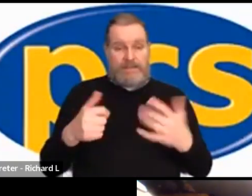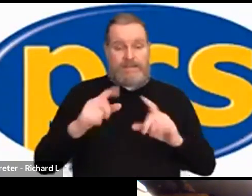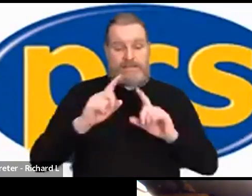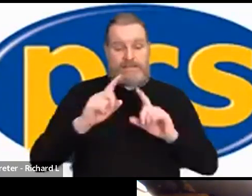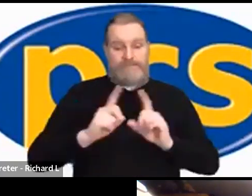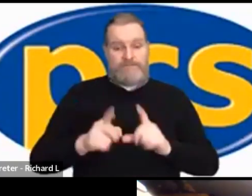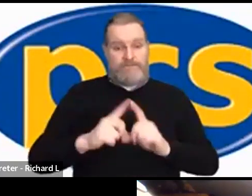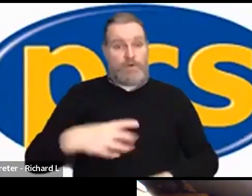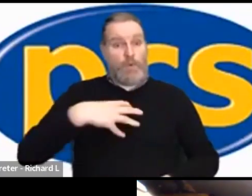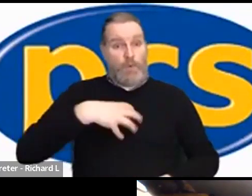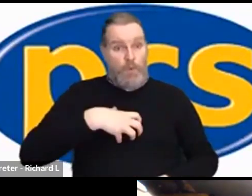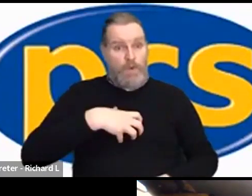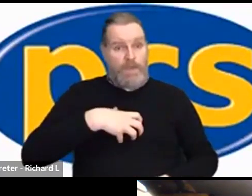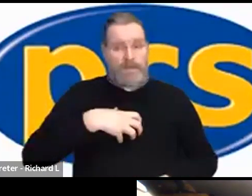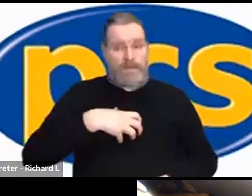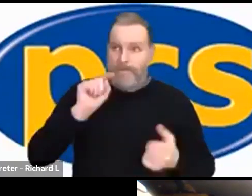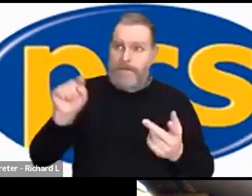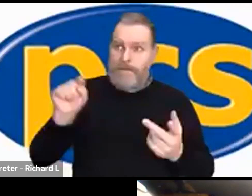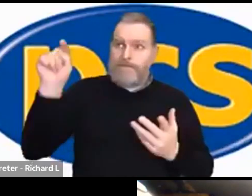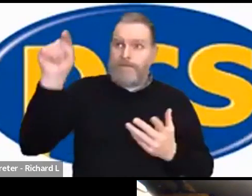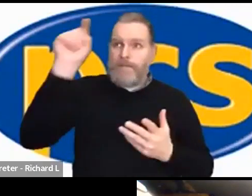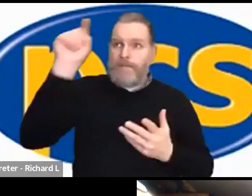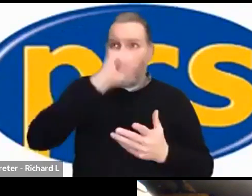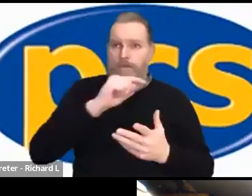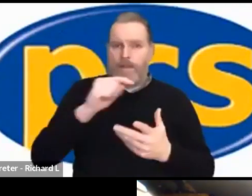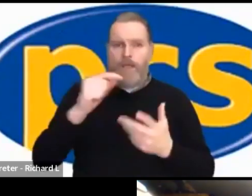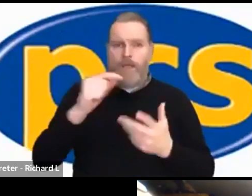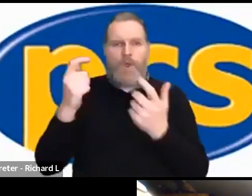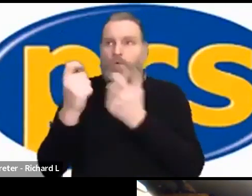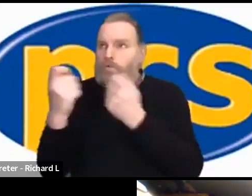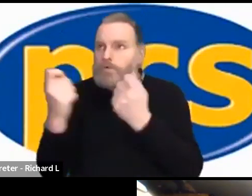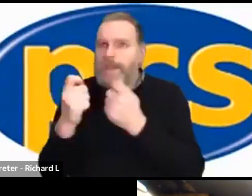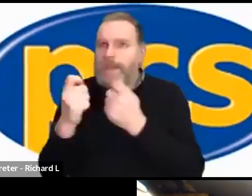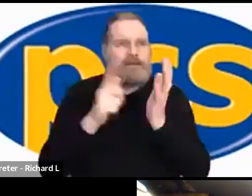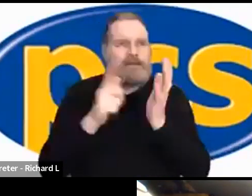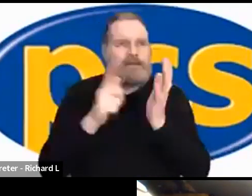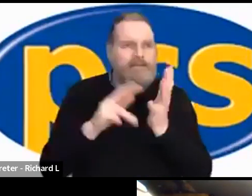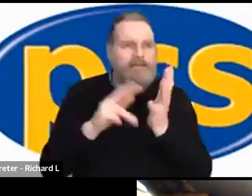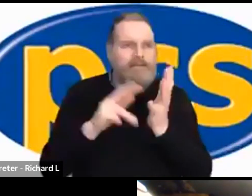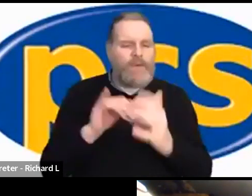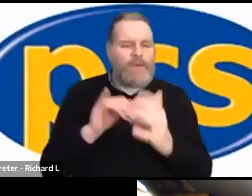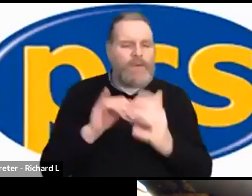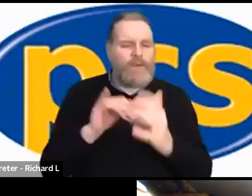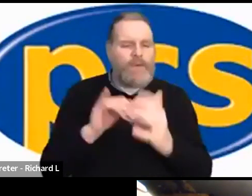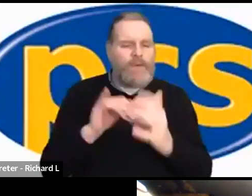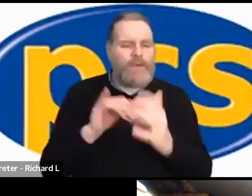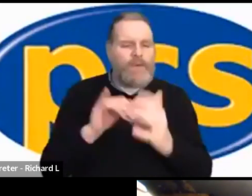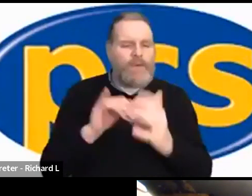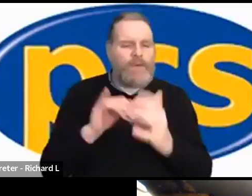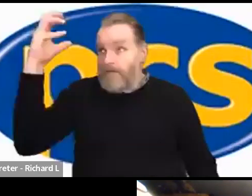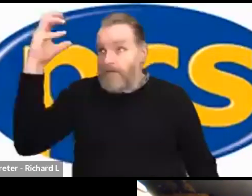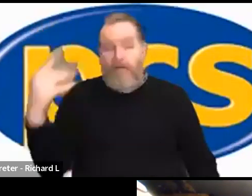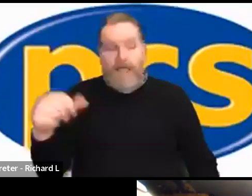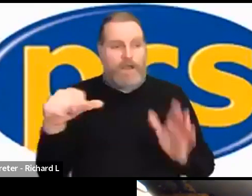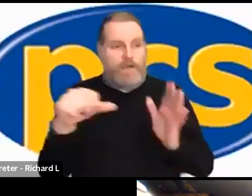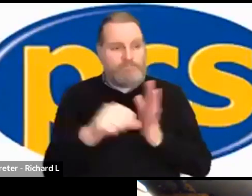that day 5 different unions across the whole range of the of the economy, when of the economy, when that's covered by the media, it shows that the government don't just have a just have a problem with one set of workers.